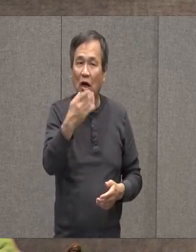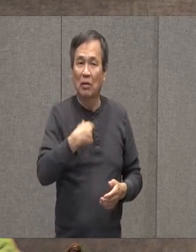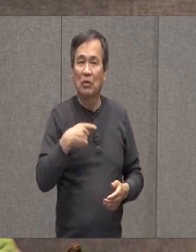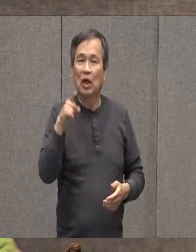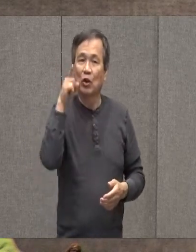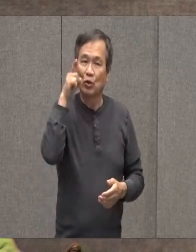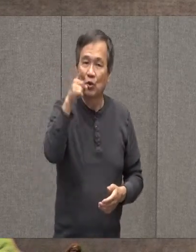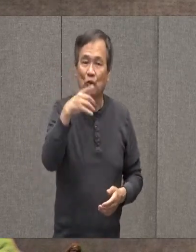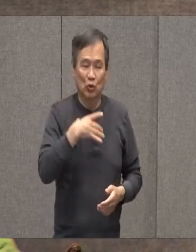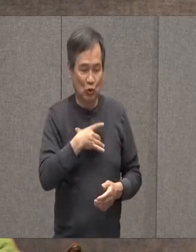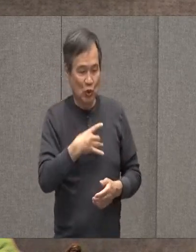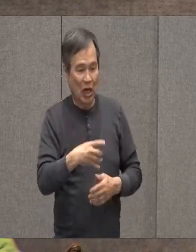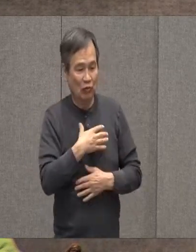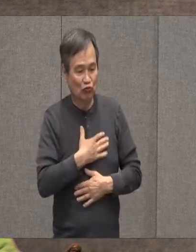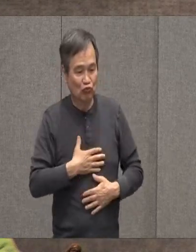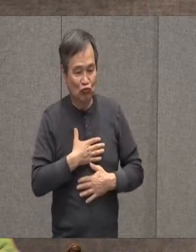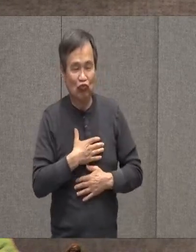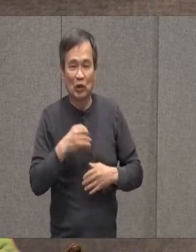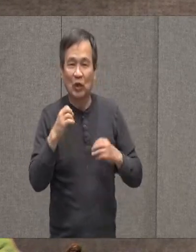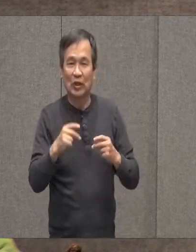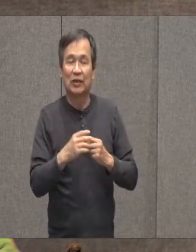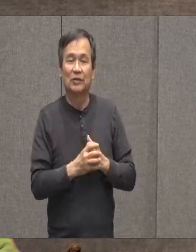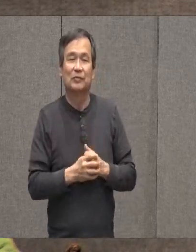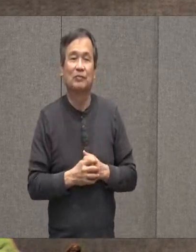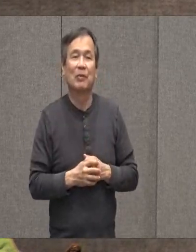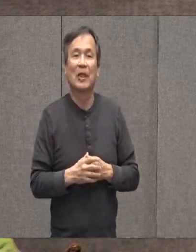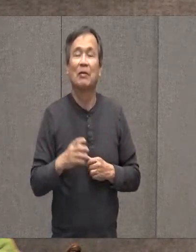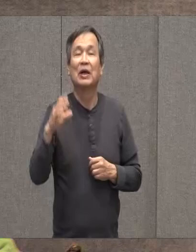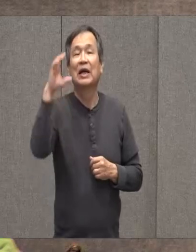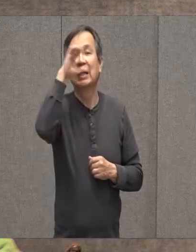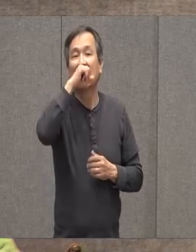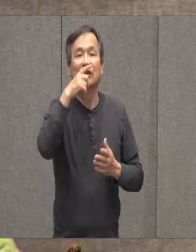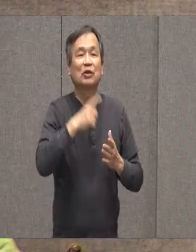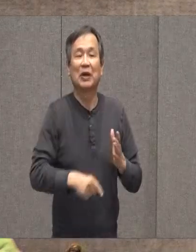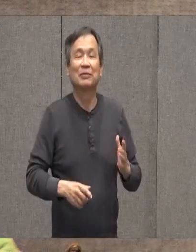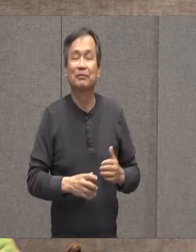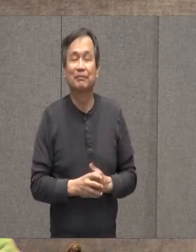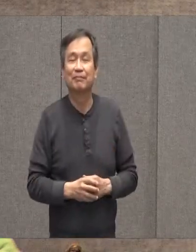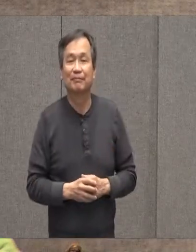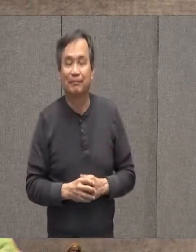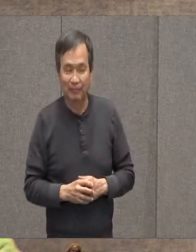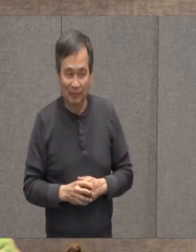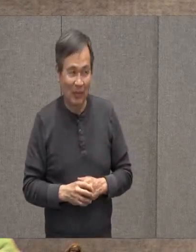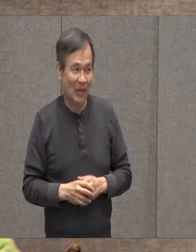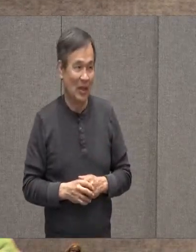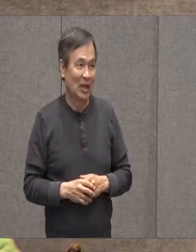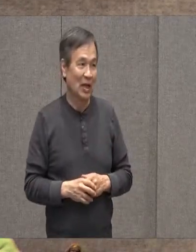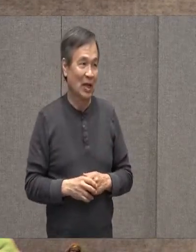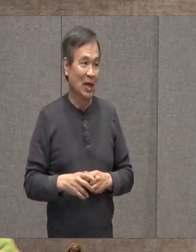or make less expensive plans. But guess what the team was successful,